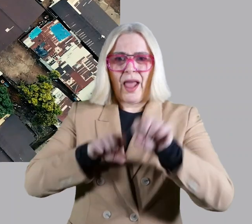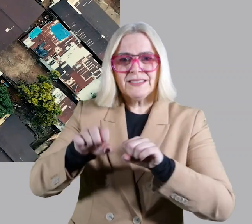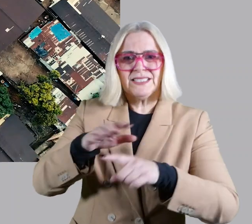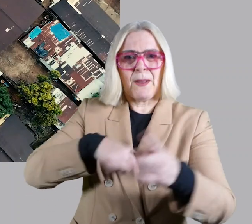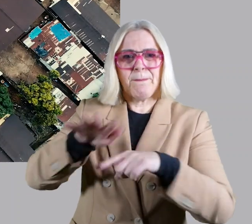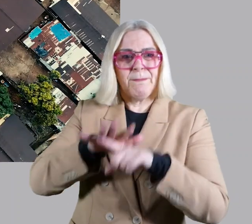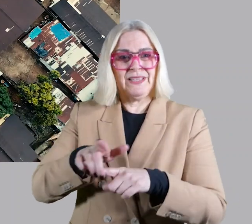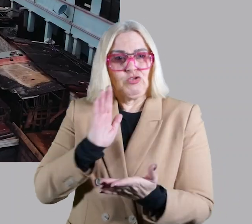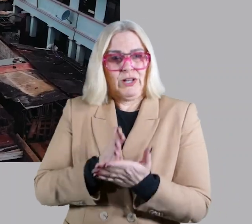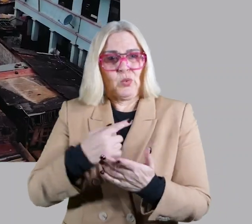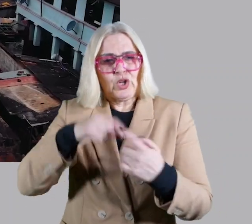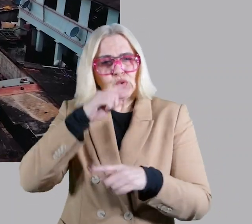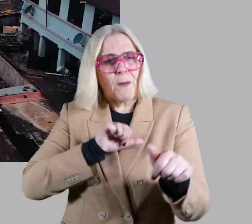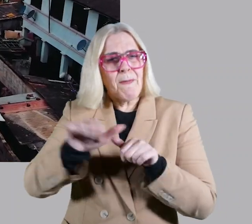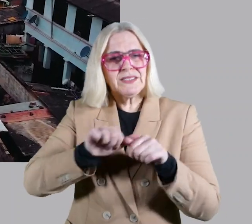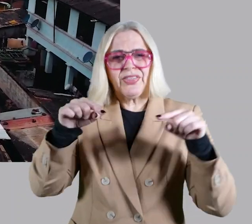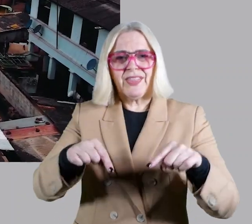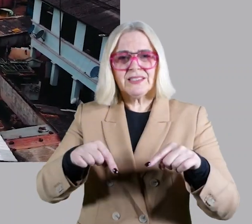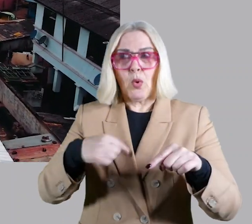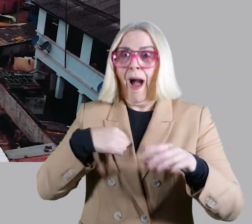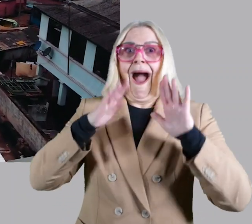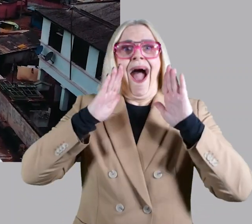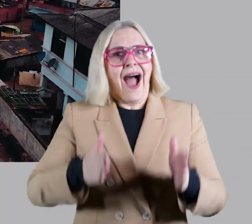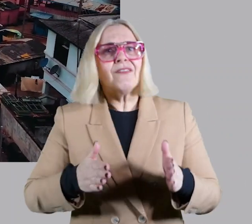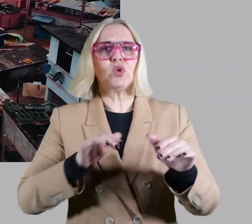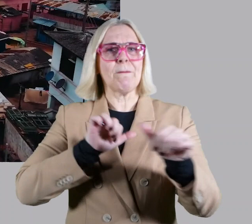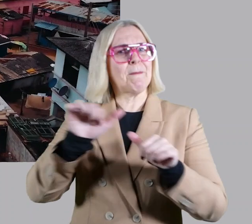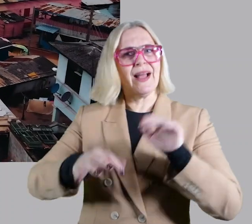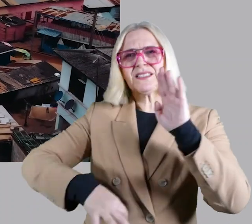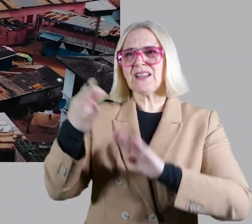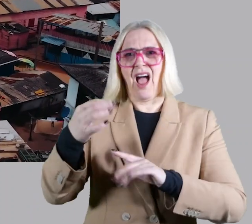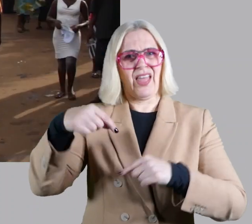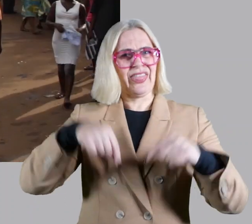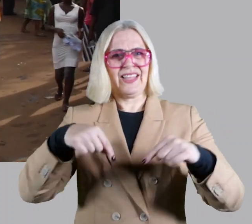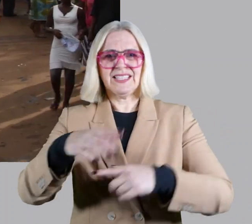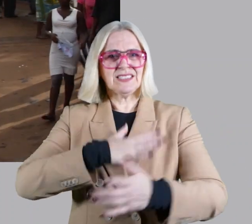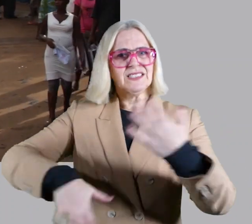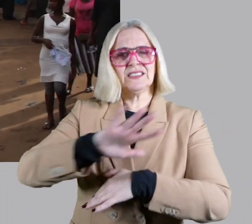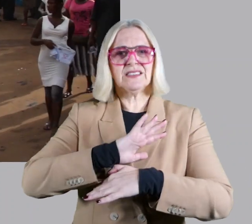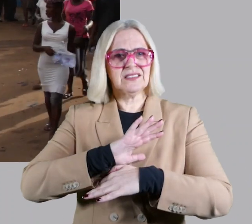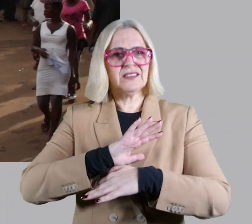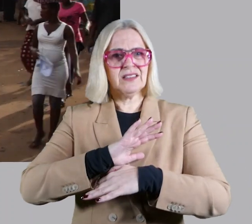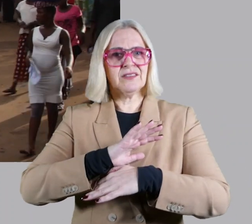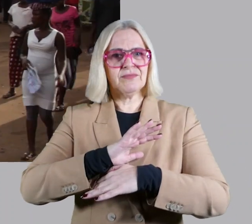And what I see is the remnants of imperialism, colonialism.